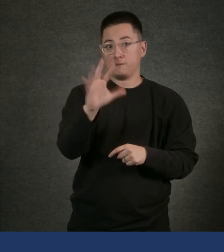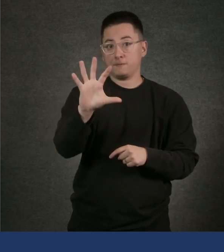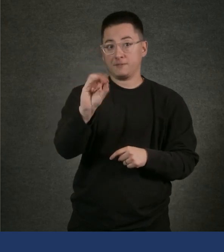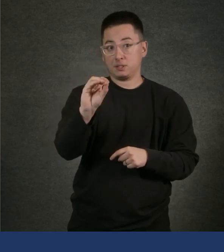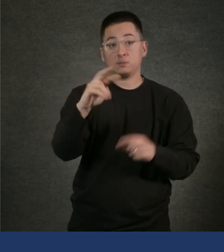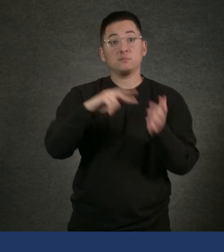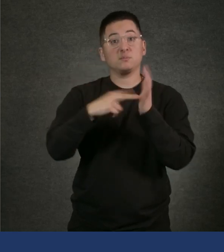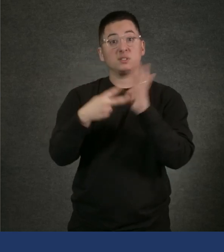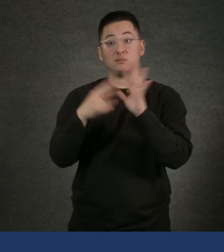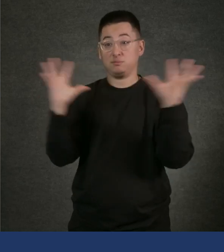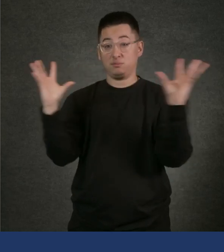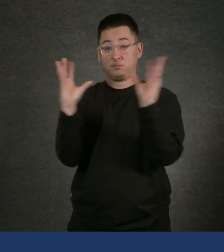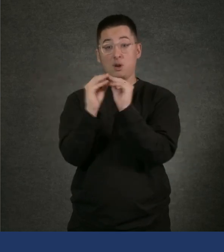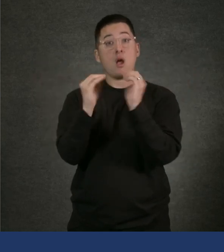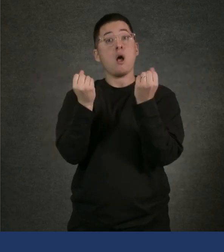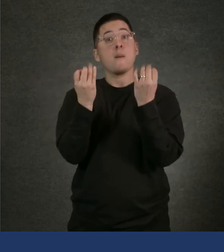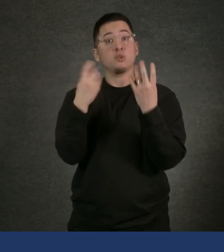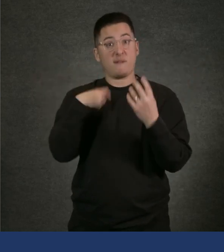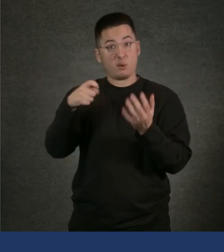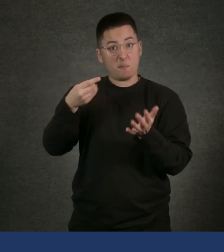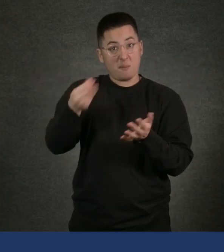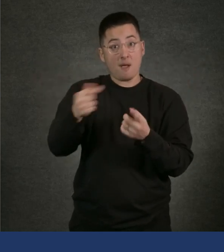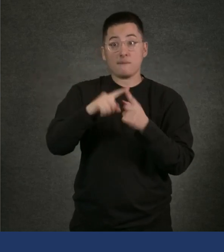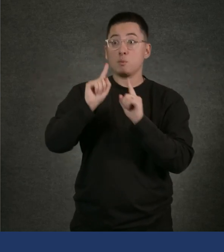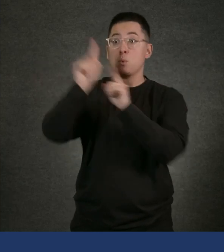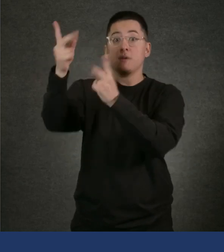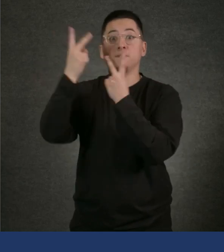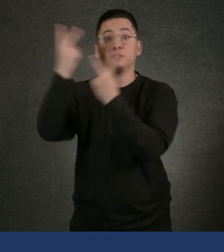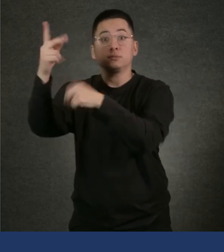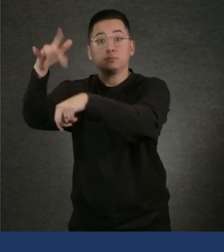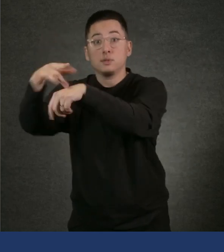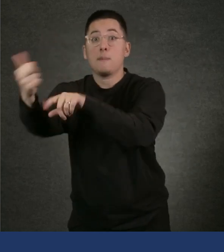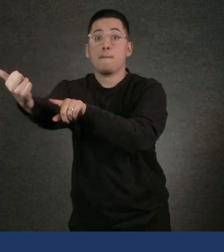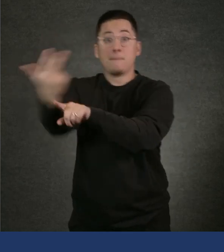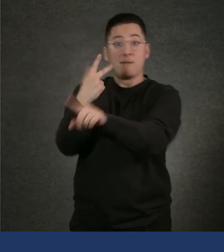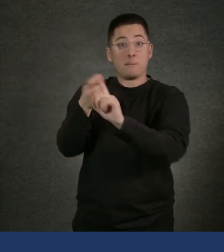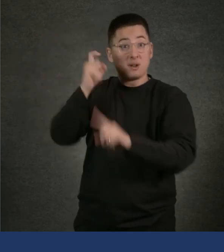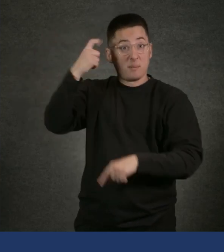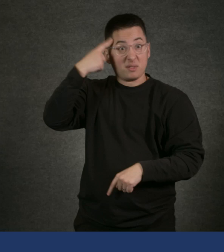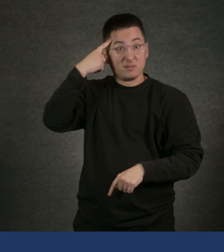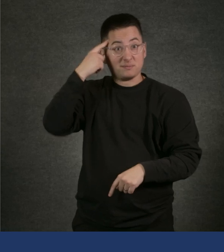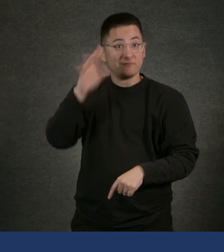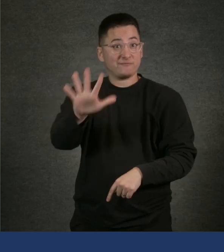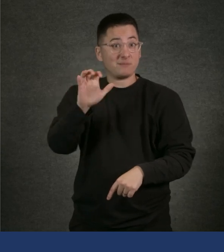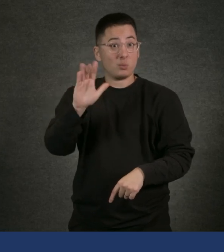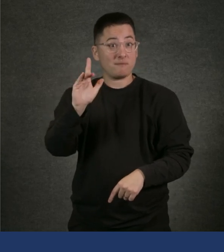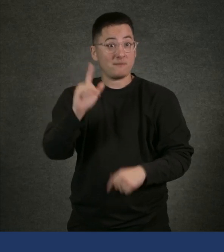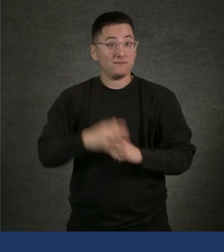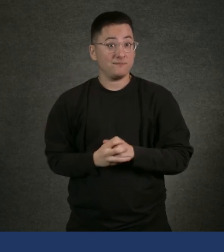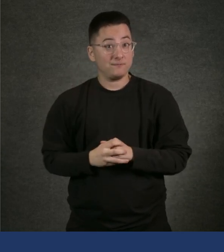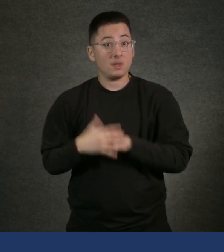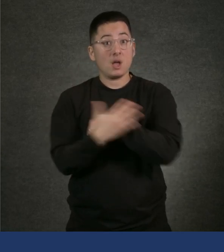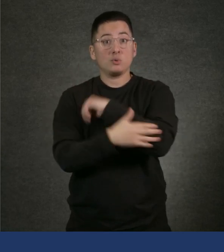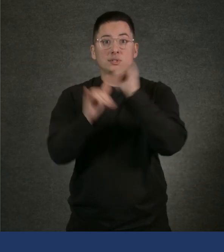the capital. County systems need funding in order to operate. Rural transit is lacking in Minnesota.